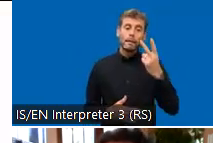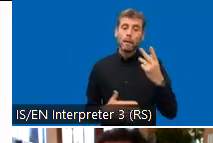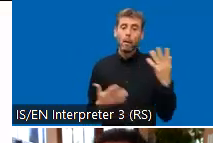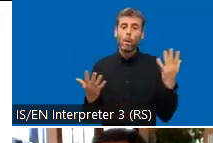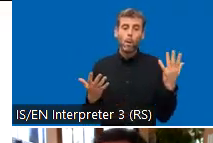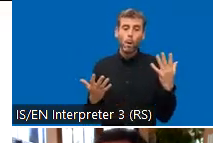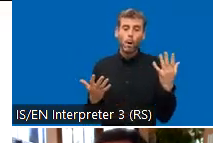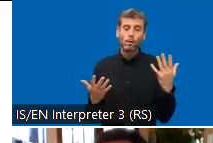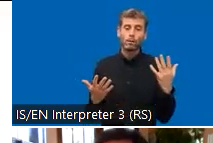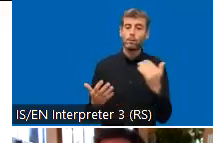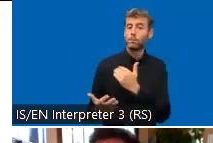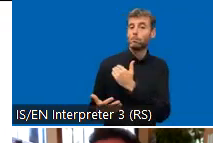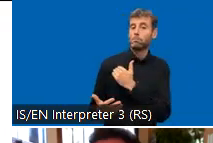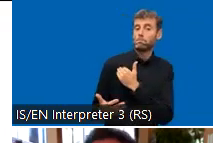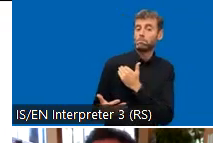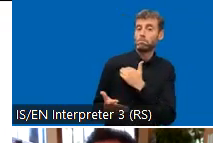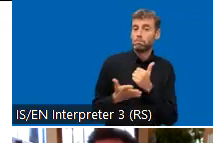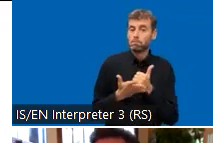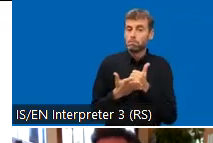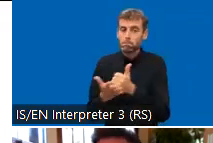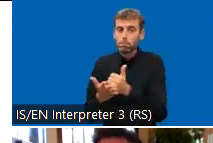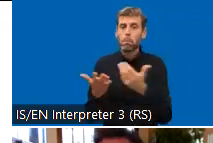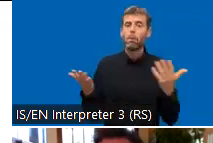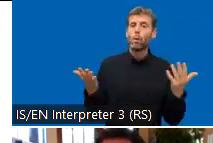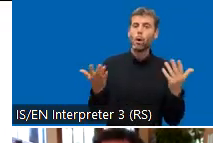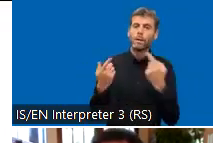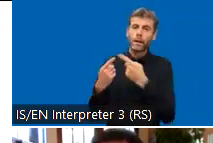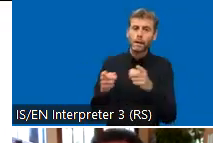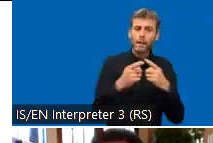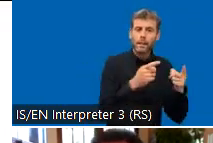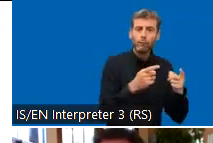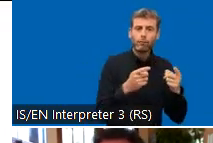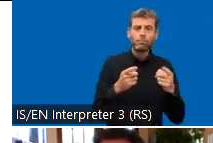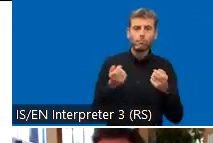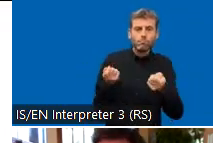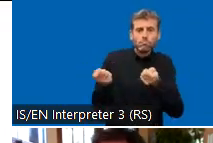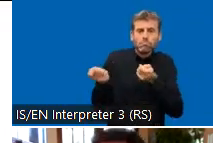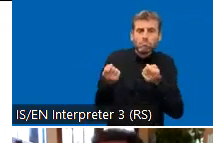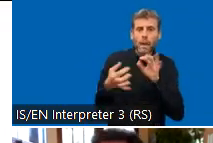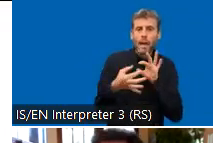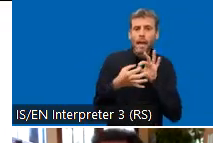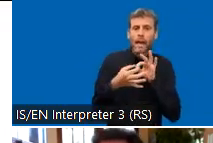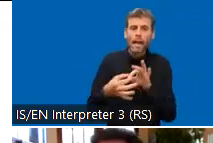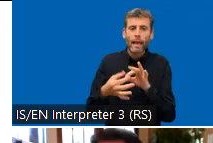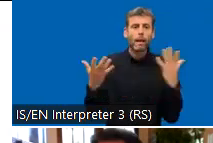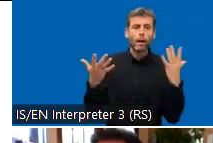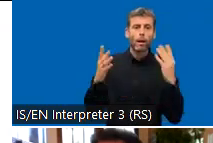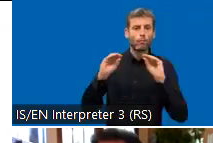requested and asked to have different initiatives around developing modules on specific topic areas